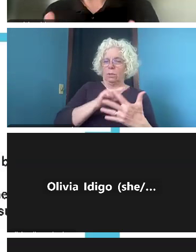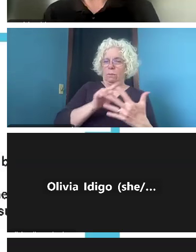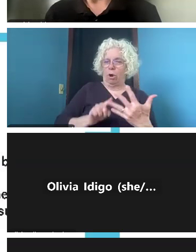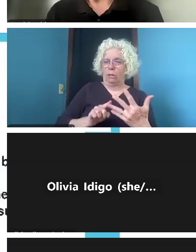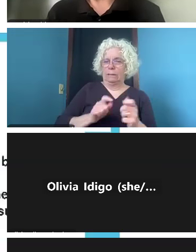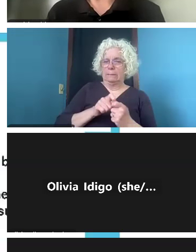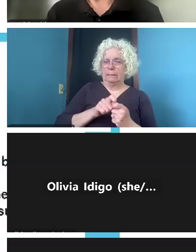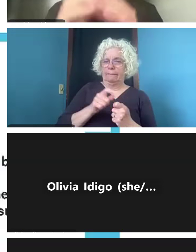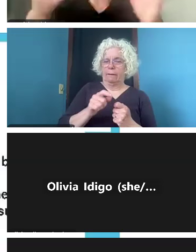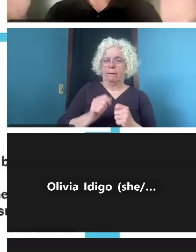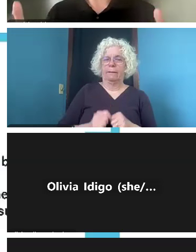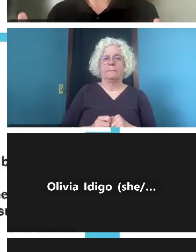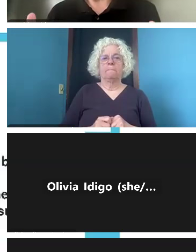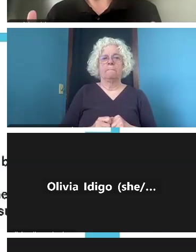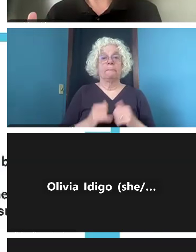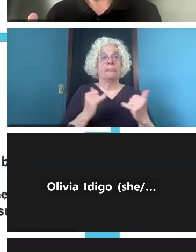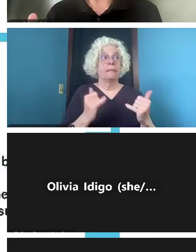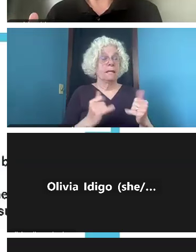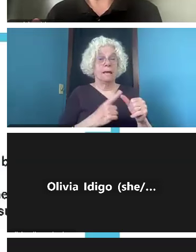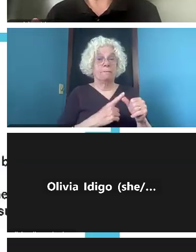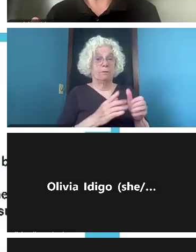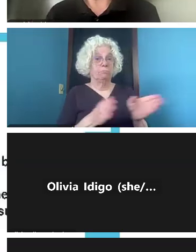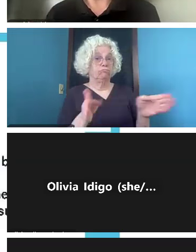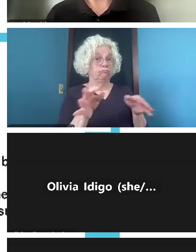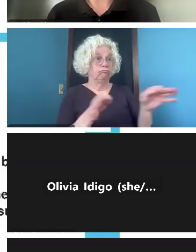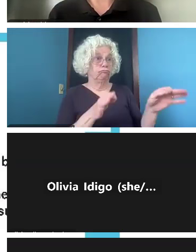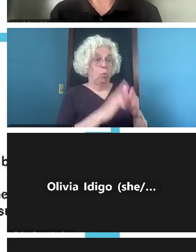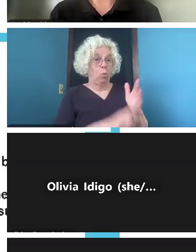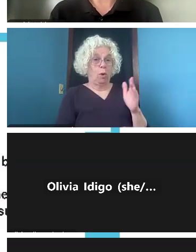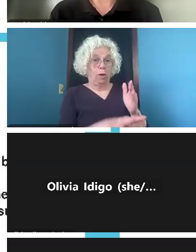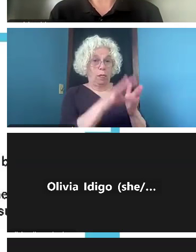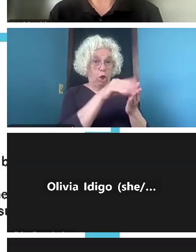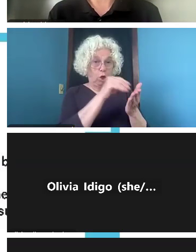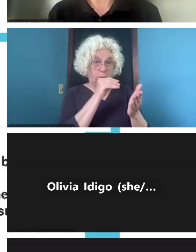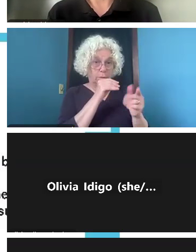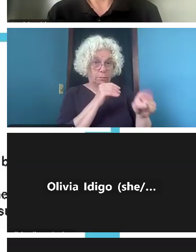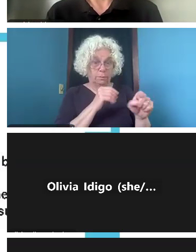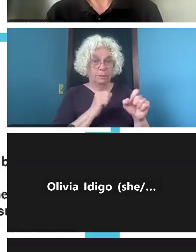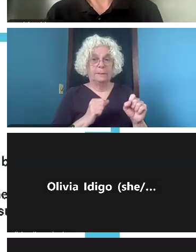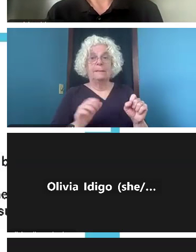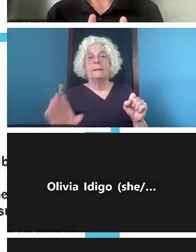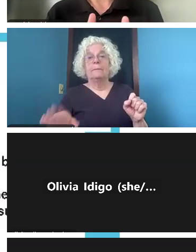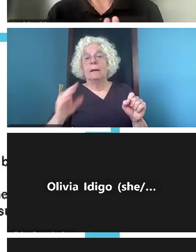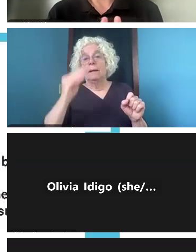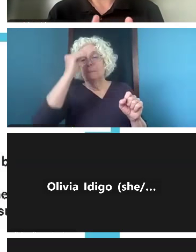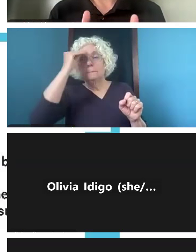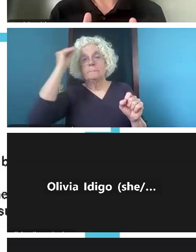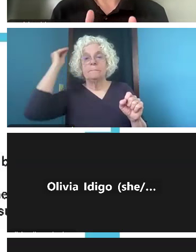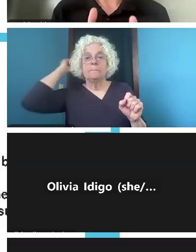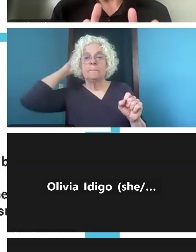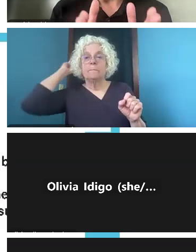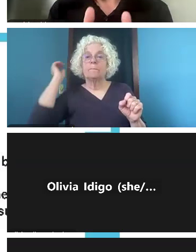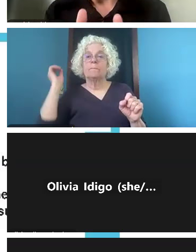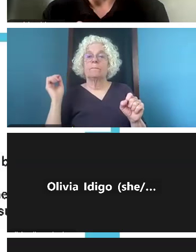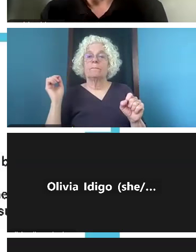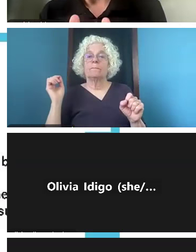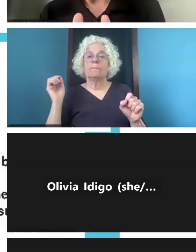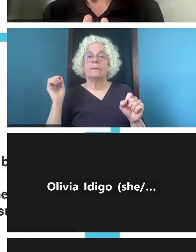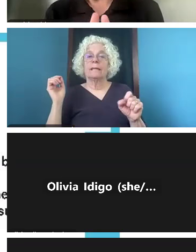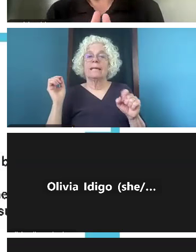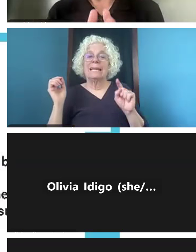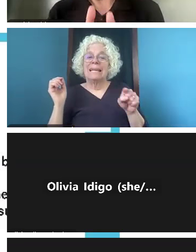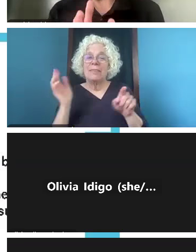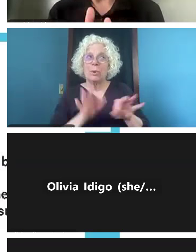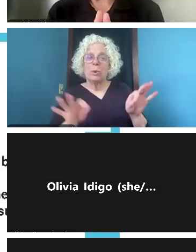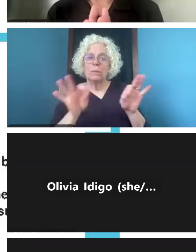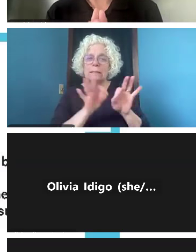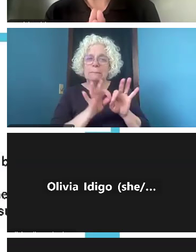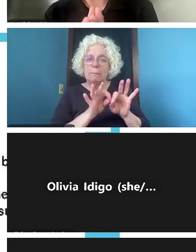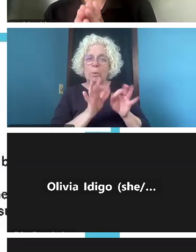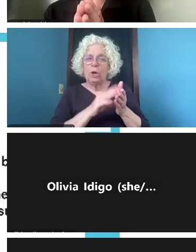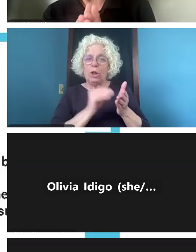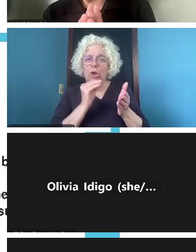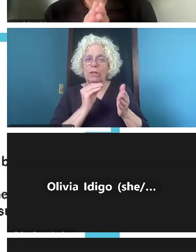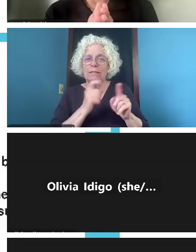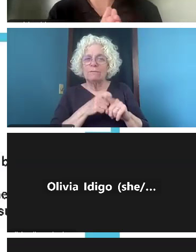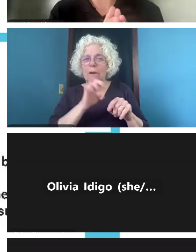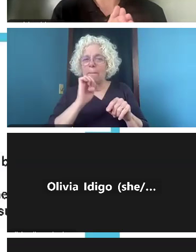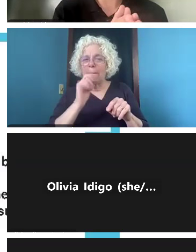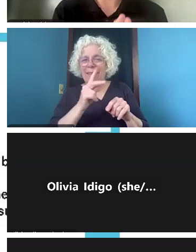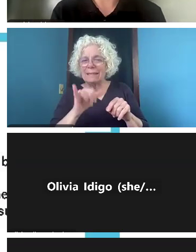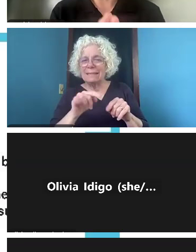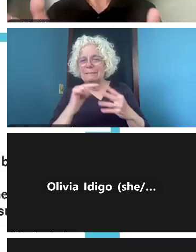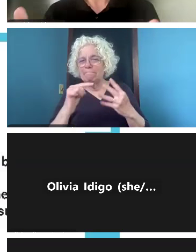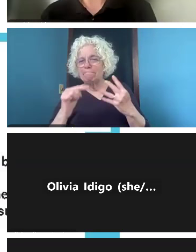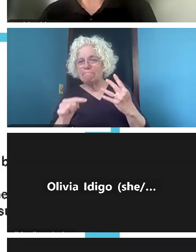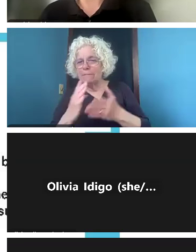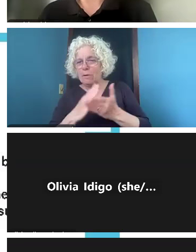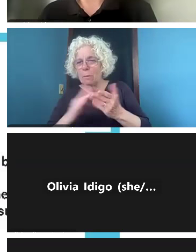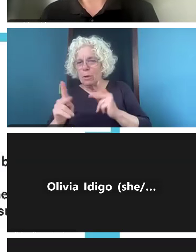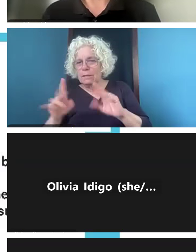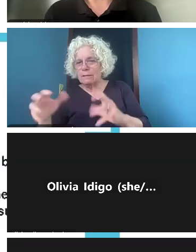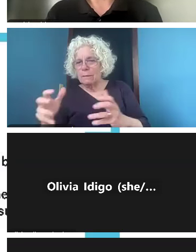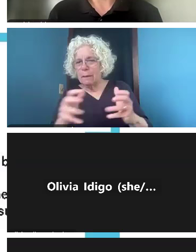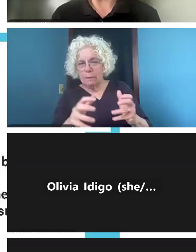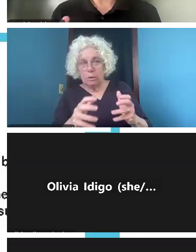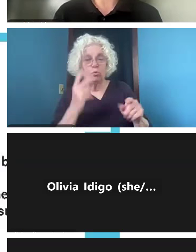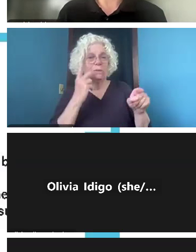So today I'm broadly going to give you the overarching findings, but keep in mind that a lot of that will those sort of key findings based on ethnicity and other segments of the population you'll be able to find in the report.